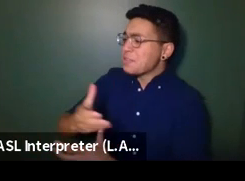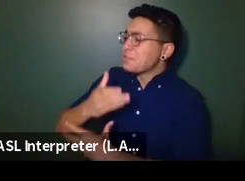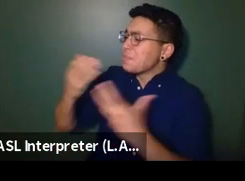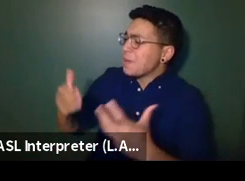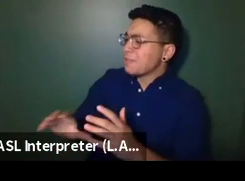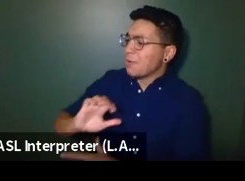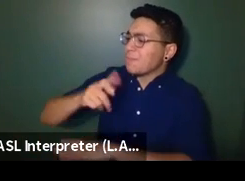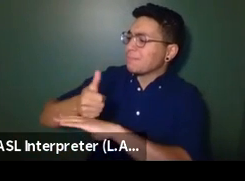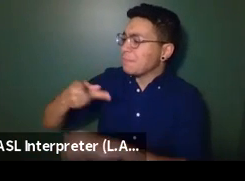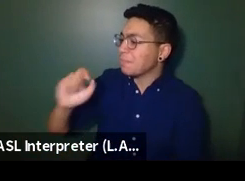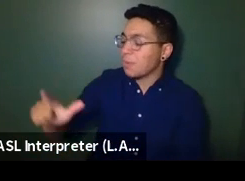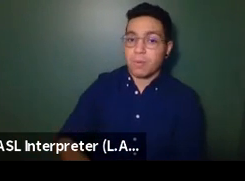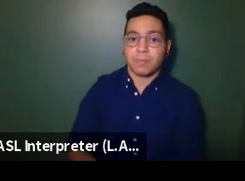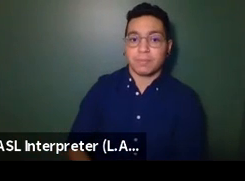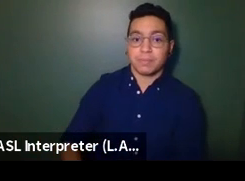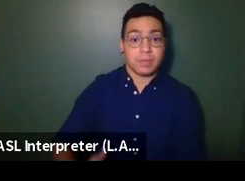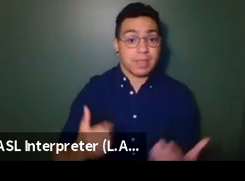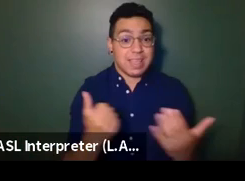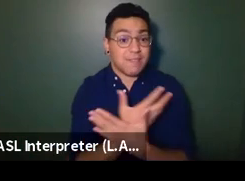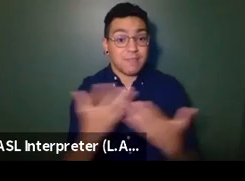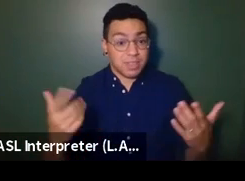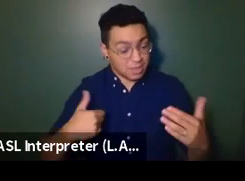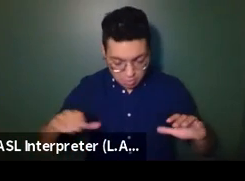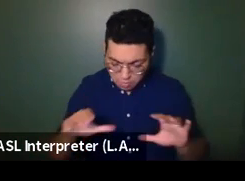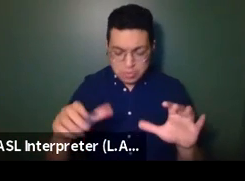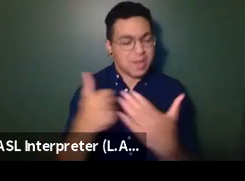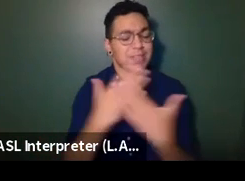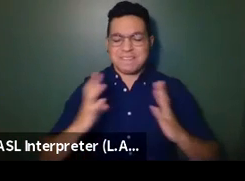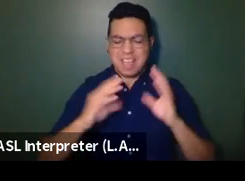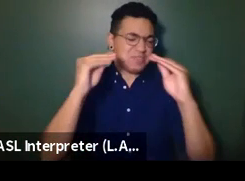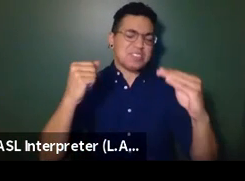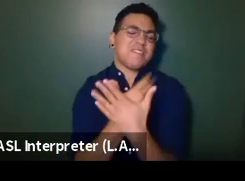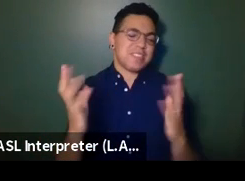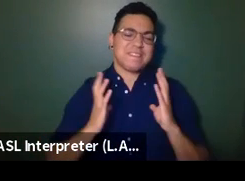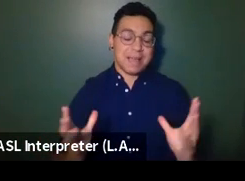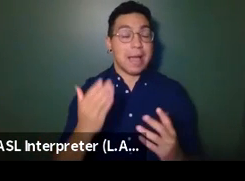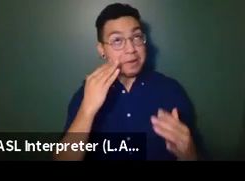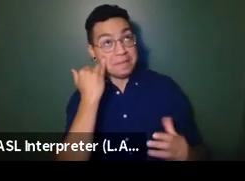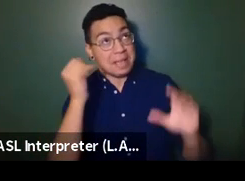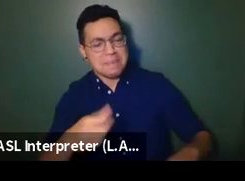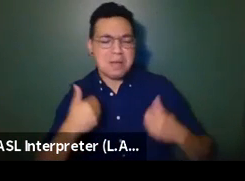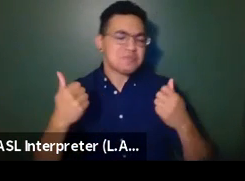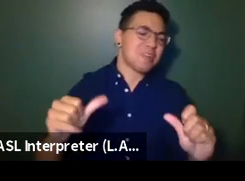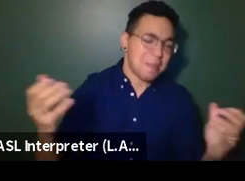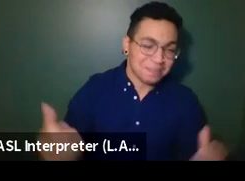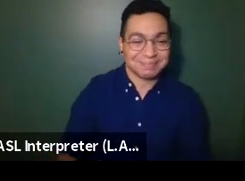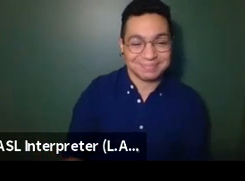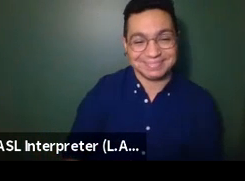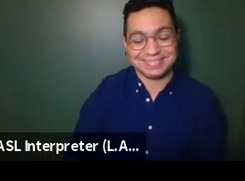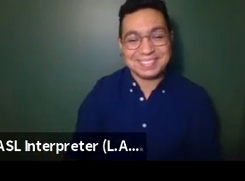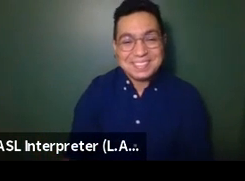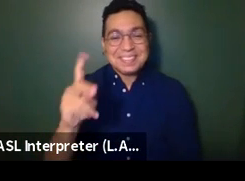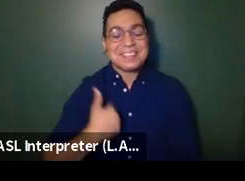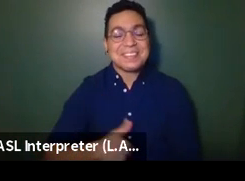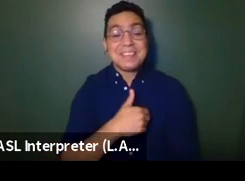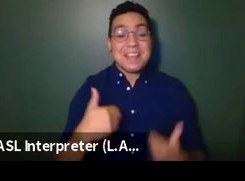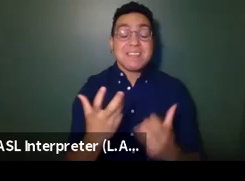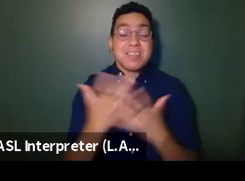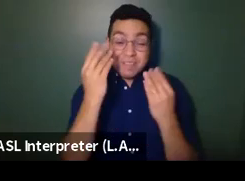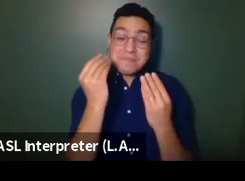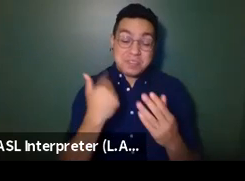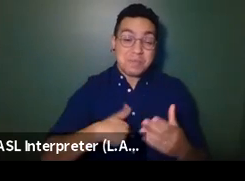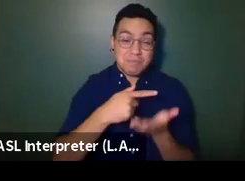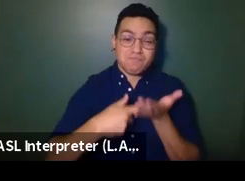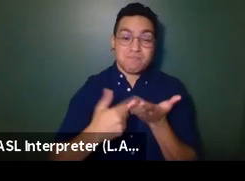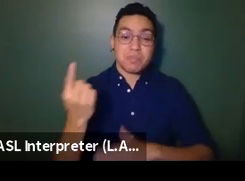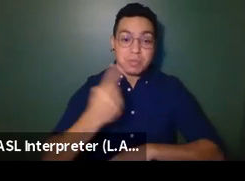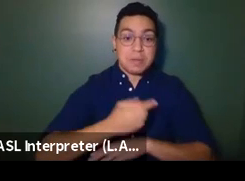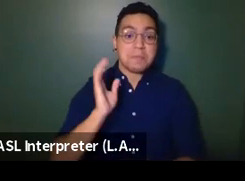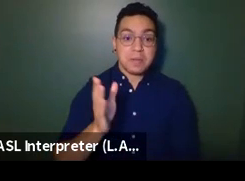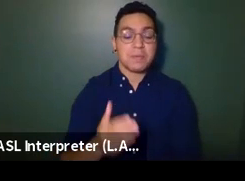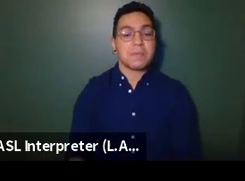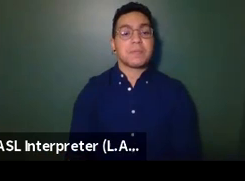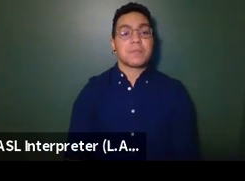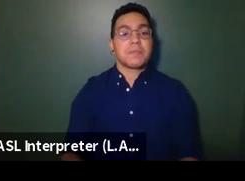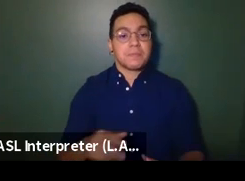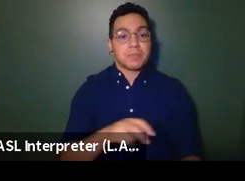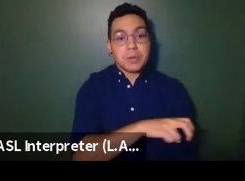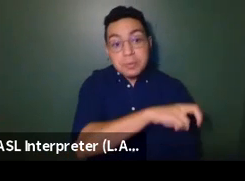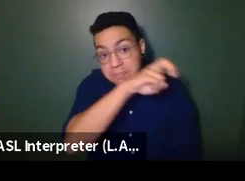Katherine Livick - ESD 112: Well, everything, everything it is! That's what I'll do. I'll just teach everything. Well, I don't know if I can do that. But we do have a lot of stuff, we're going to cover today. So we are going to jump over. Whoops! Sorry!